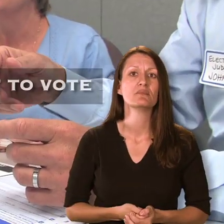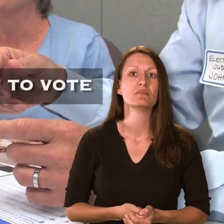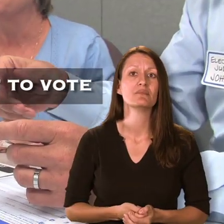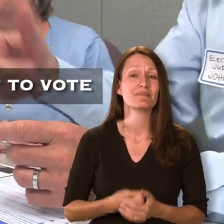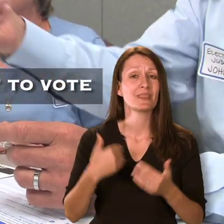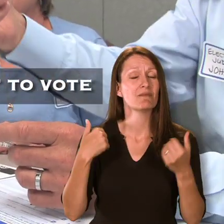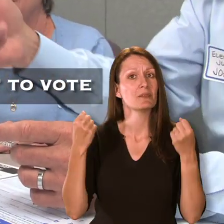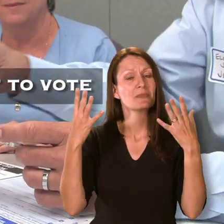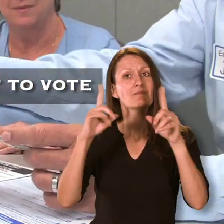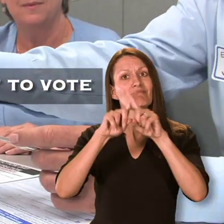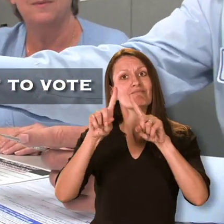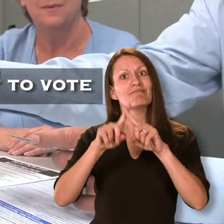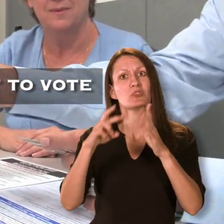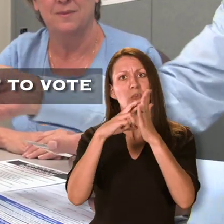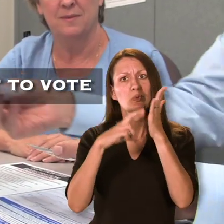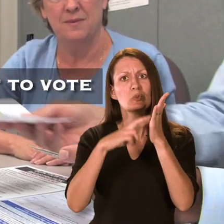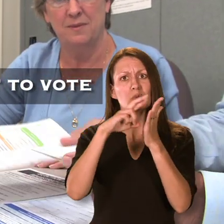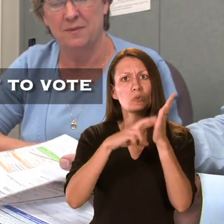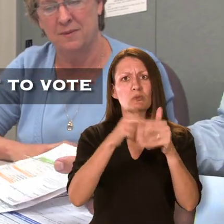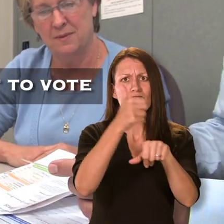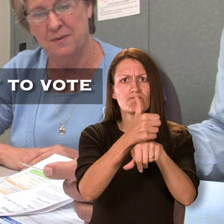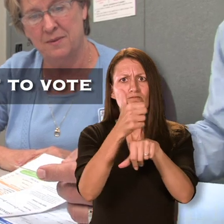A lot of rules have been put in place to make sure